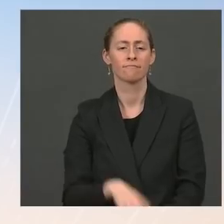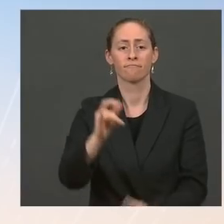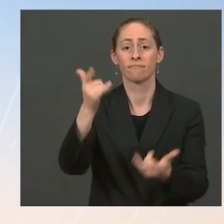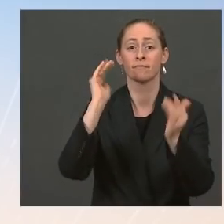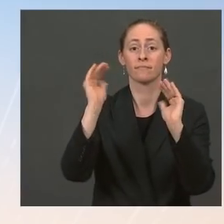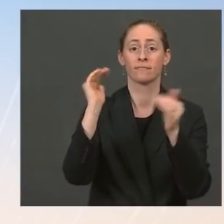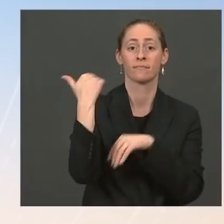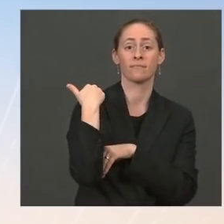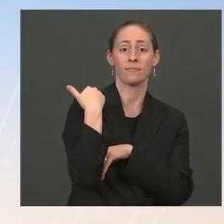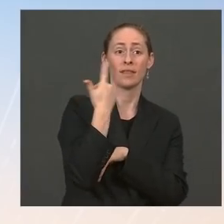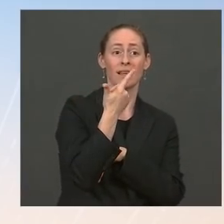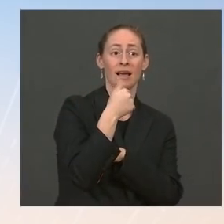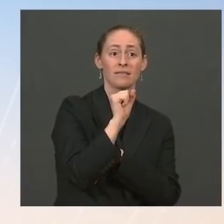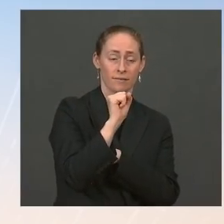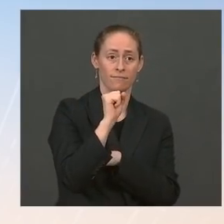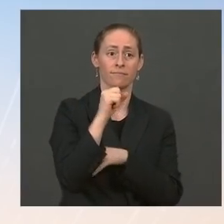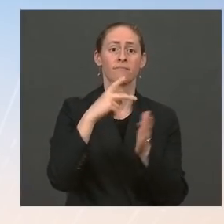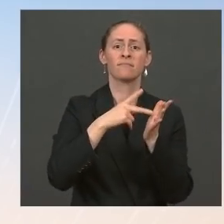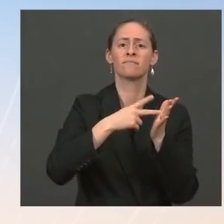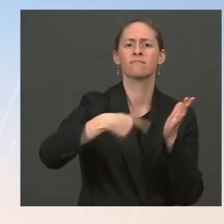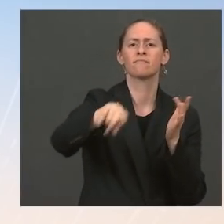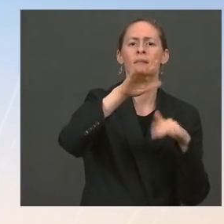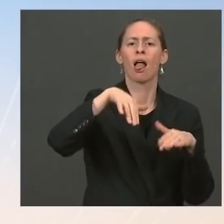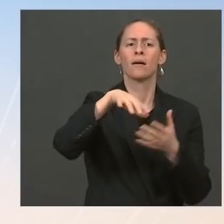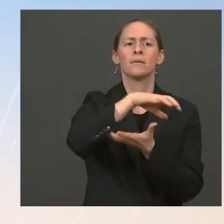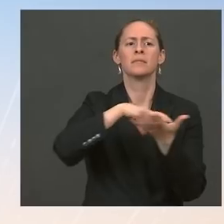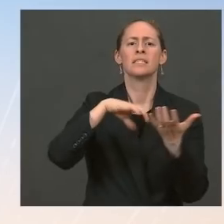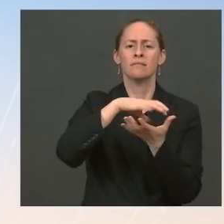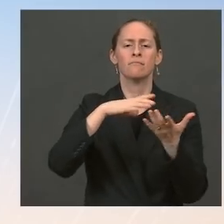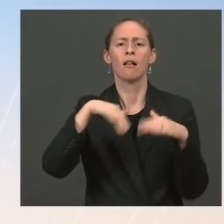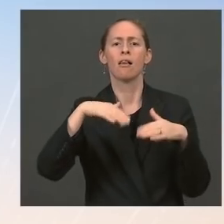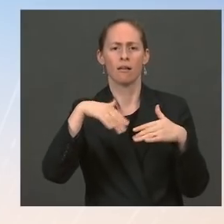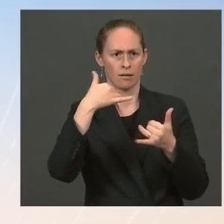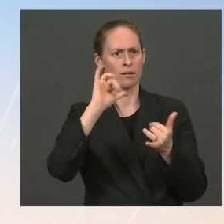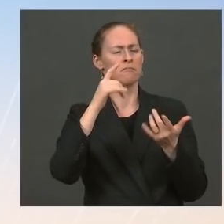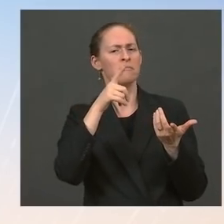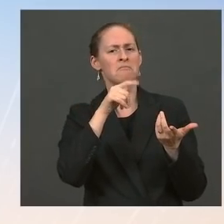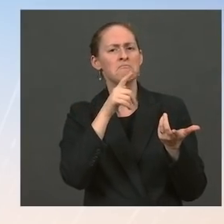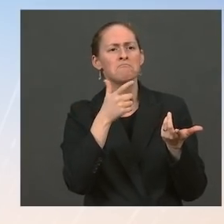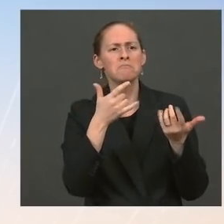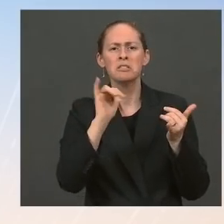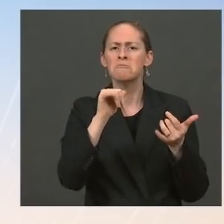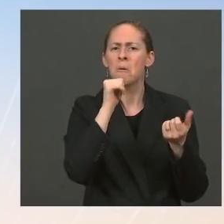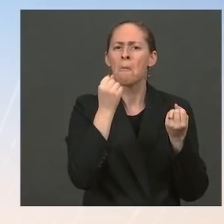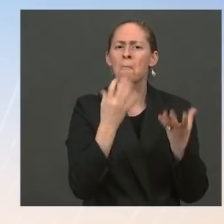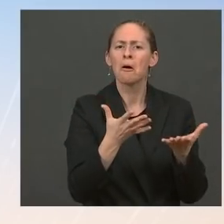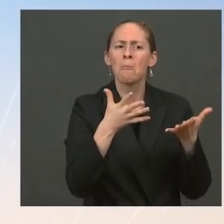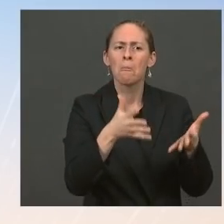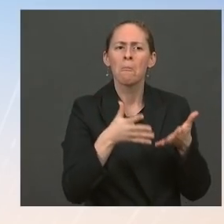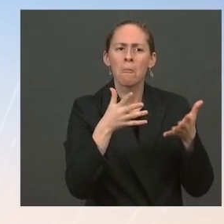is down more than 5 percent, while gas prices at the pump are up 3 percent in that same period. And that is not what, obviously,